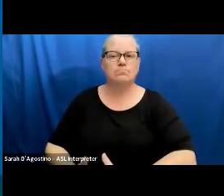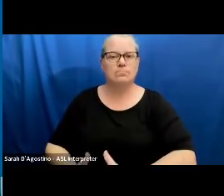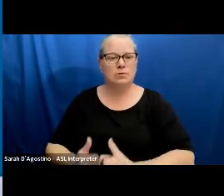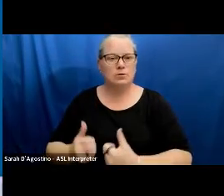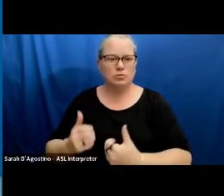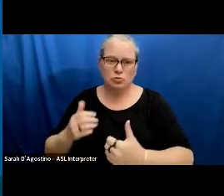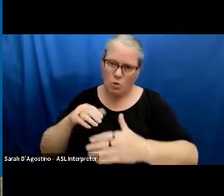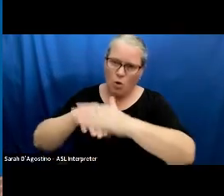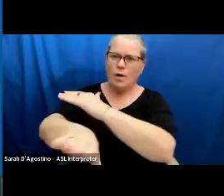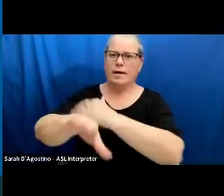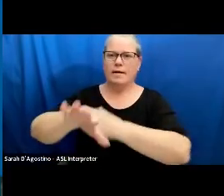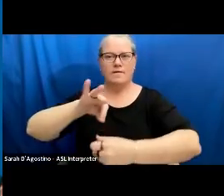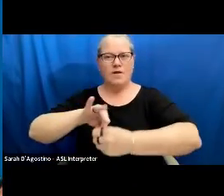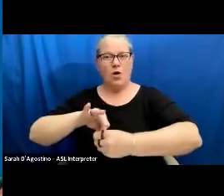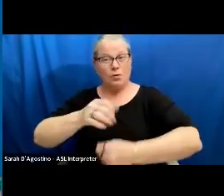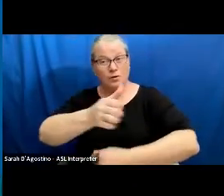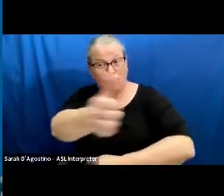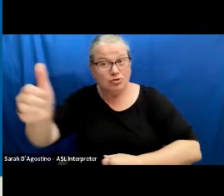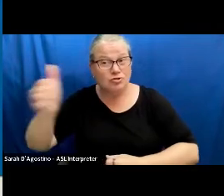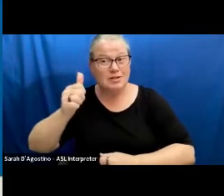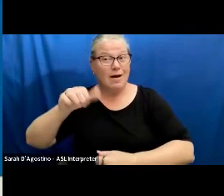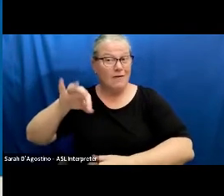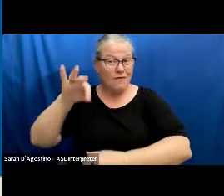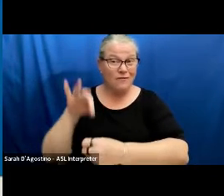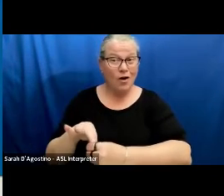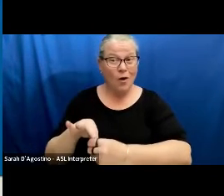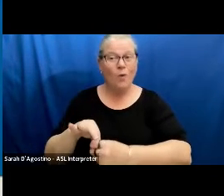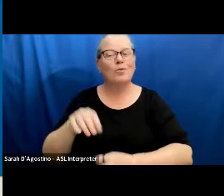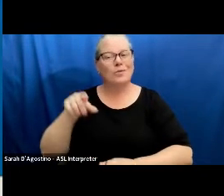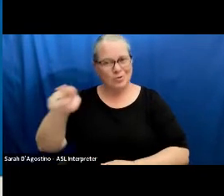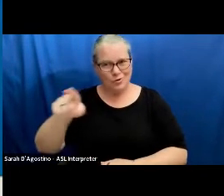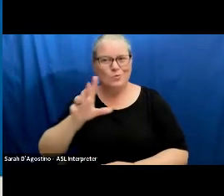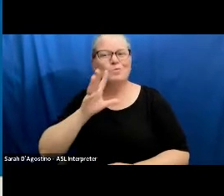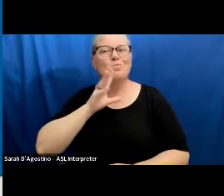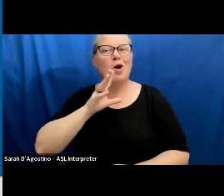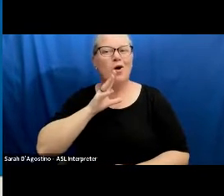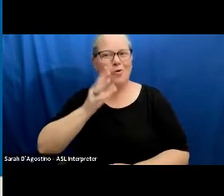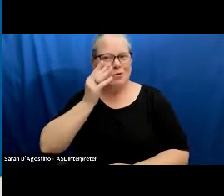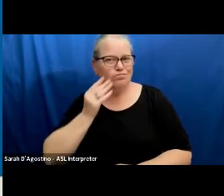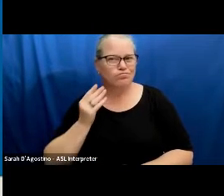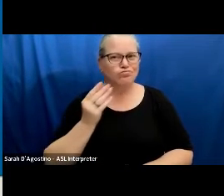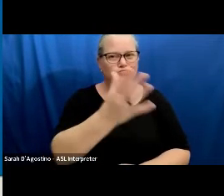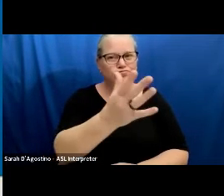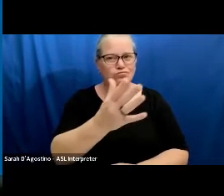you spoke and someone has to look you in the eye and be accountable so whether it takes a bus ride